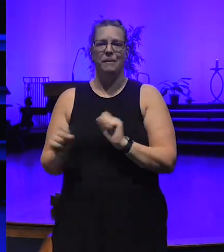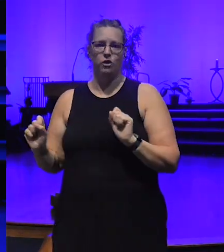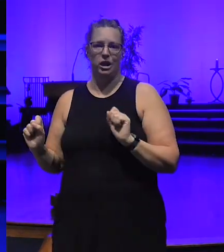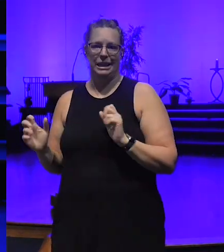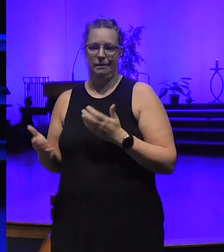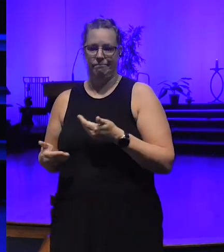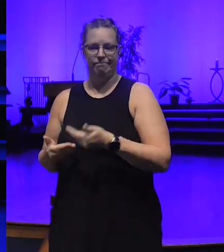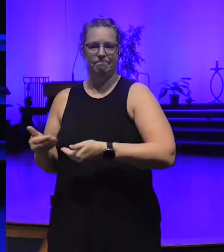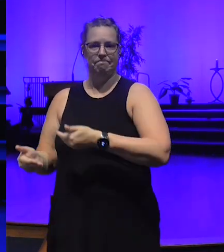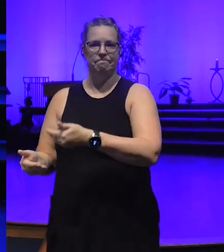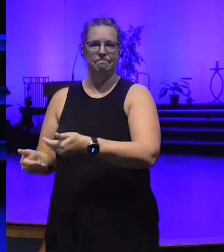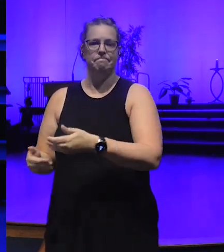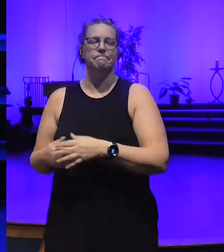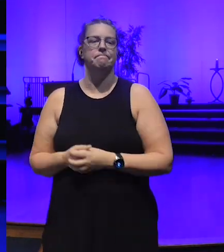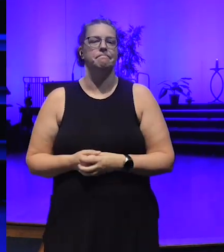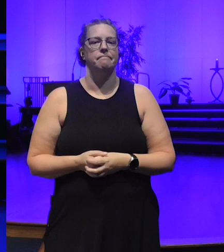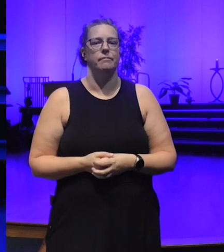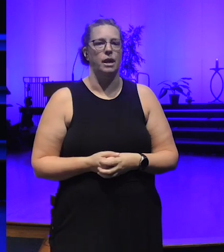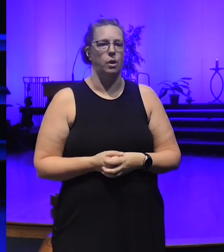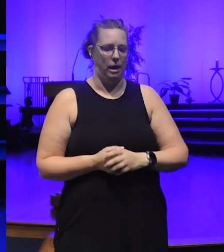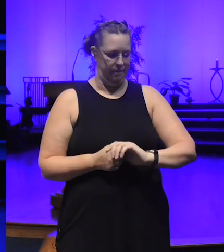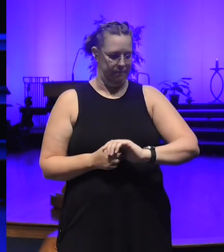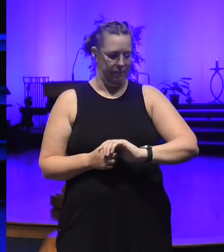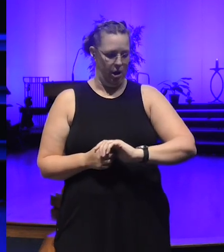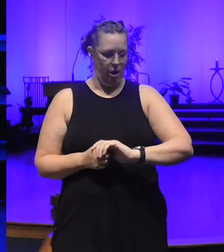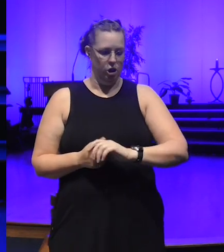today I invite any of our incredible prayer practitioners who'd like to stand to join